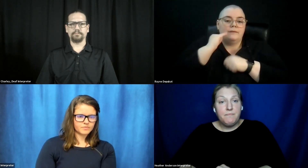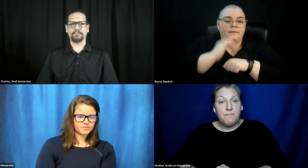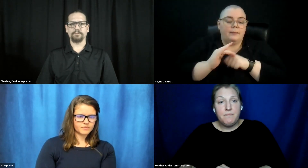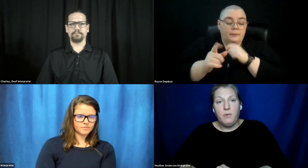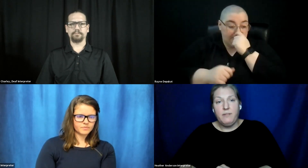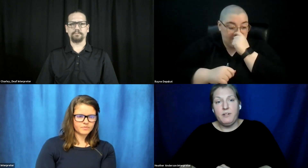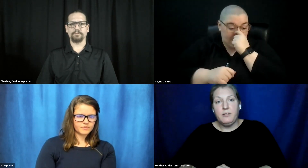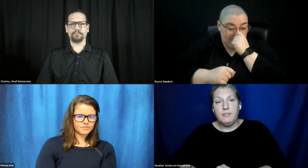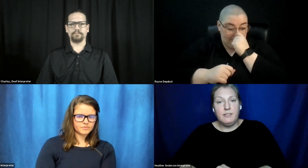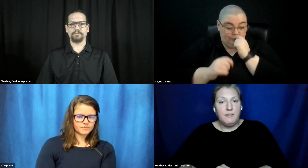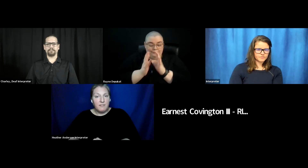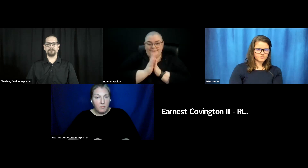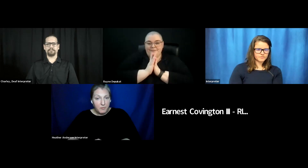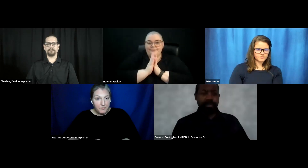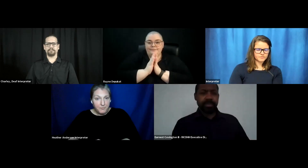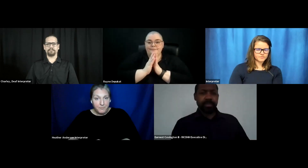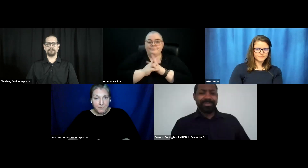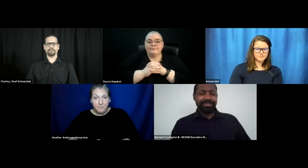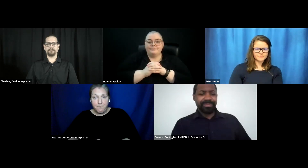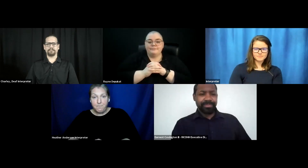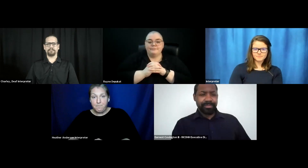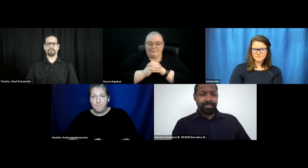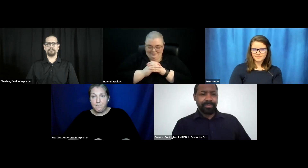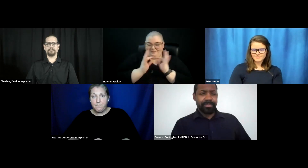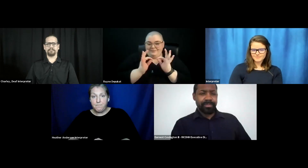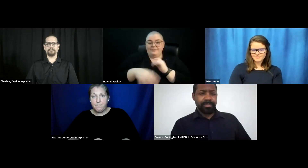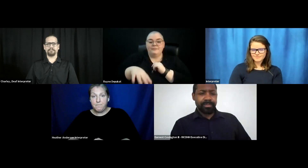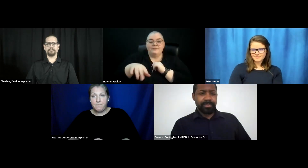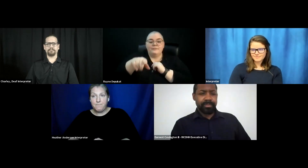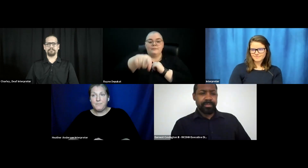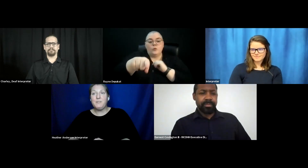Wait furnace see if he's available.